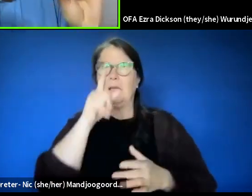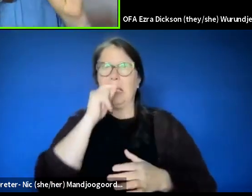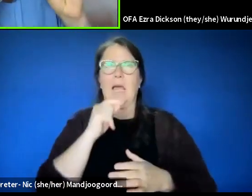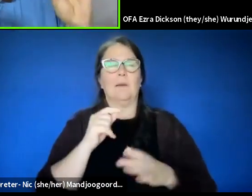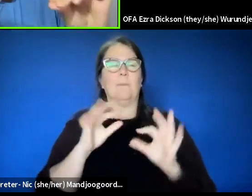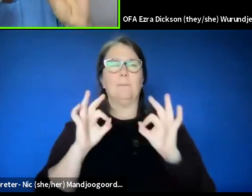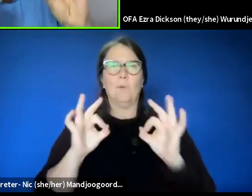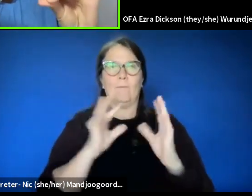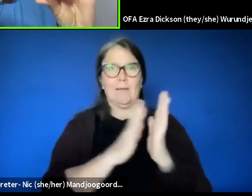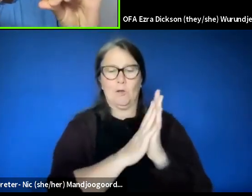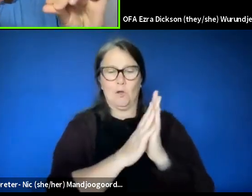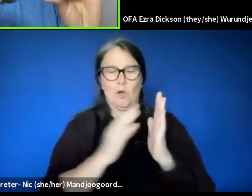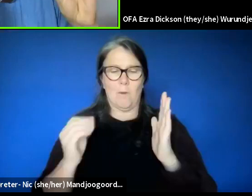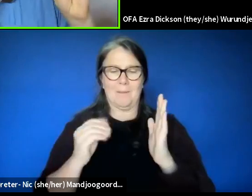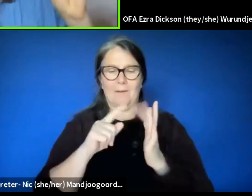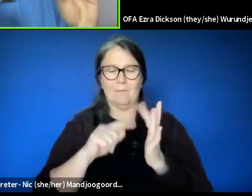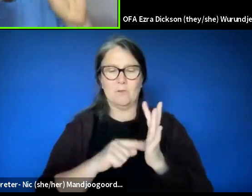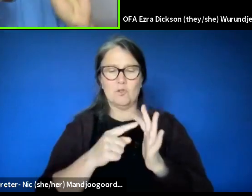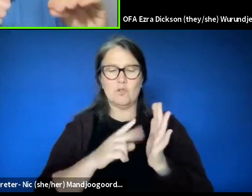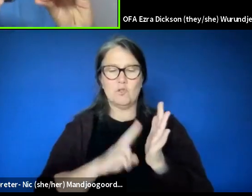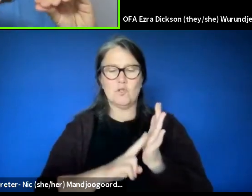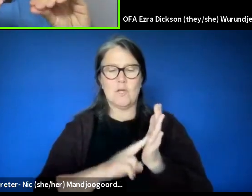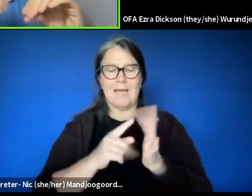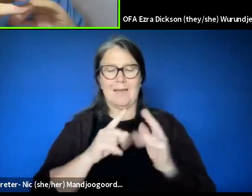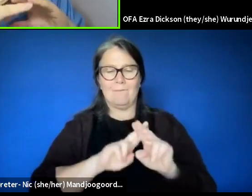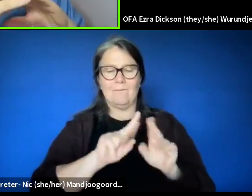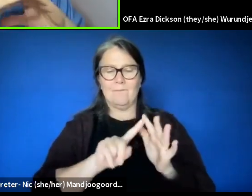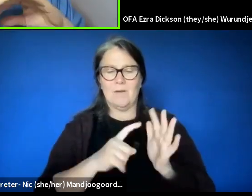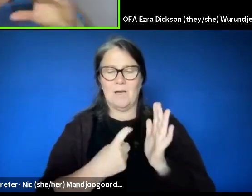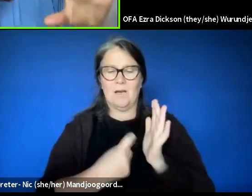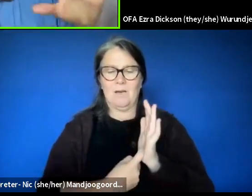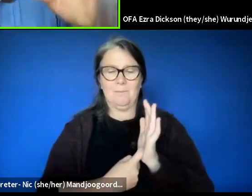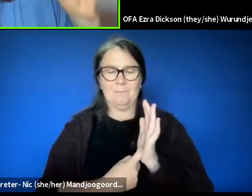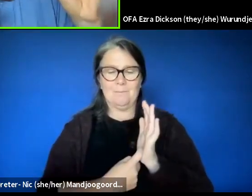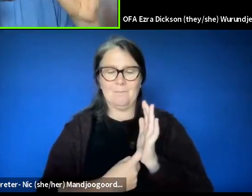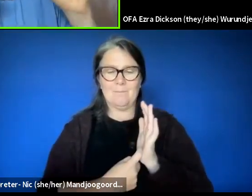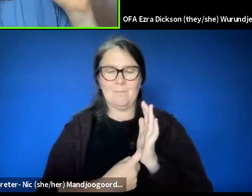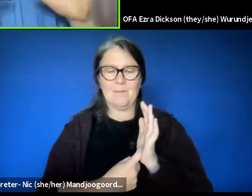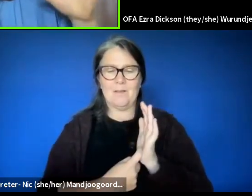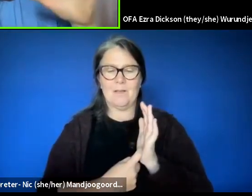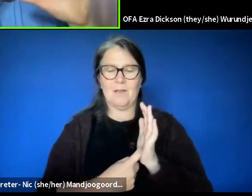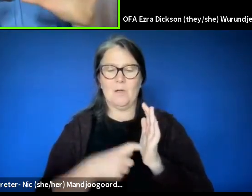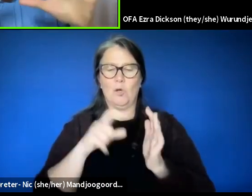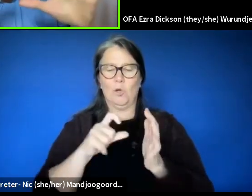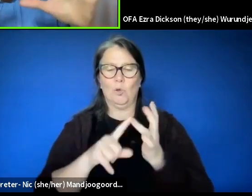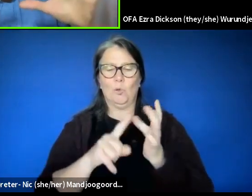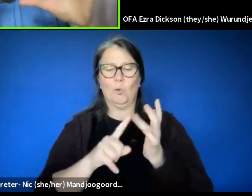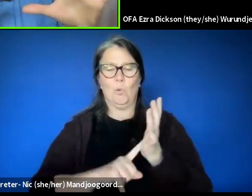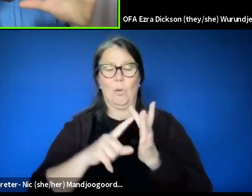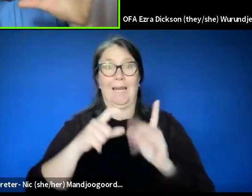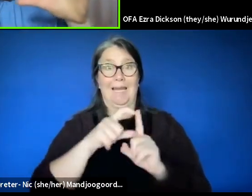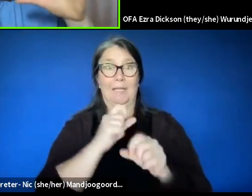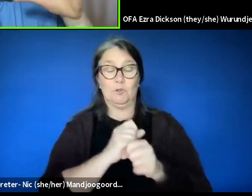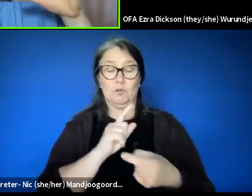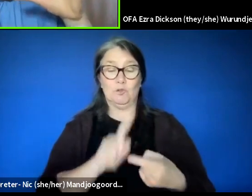Jennifer coolidge impression is out. out of this world, and I can of this world, and I cannot de darling her speed and sitting , so if you feel ready to head out into the world, please come along, Natalie's Jennifer Coolidge impression is out of